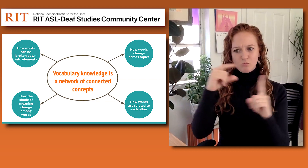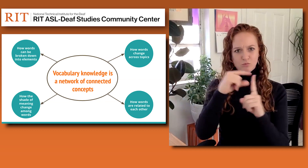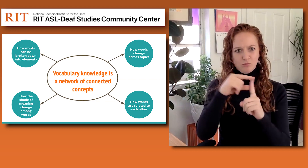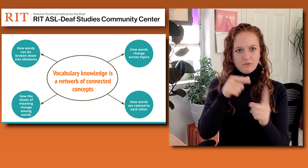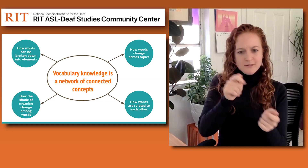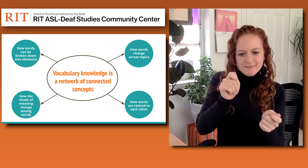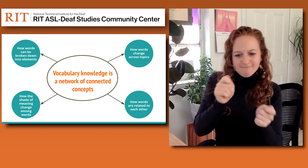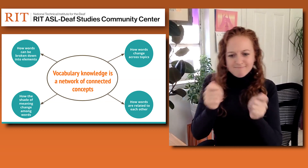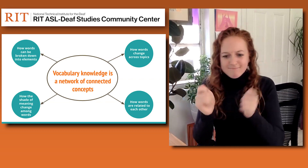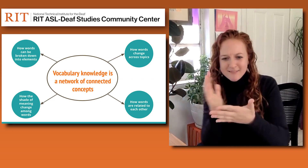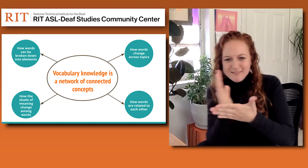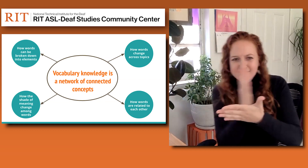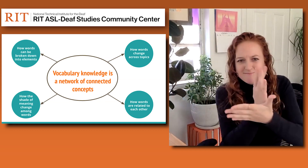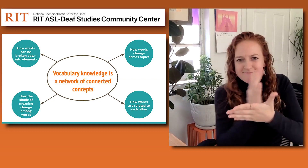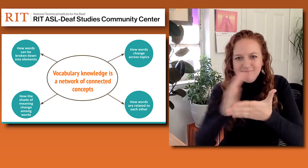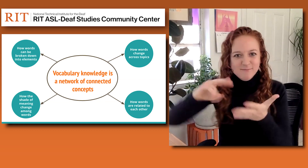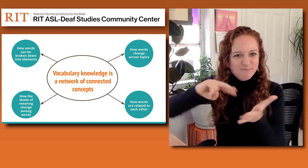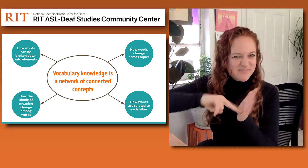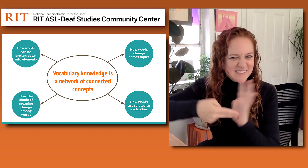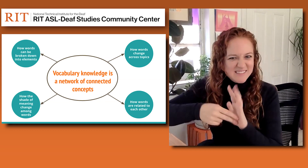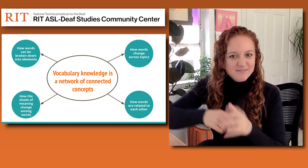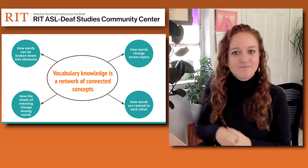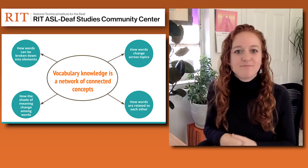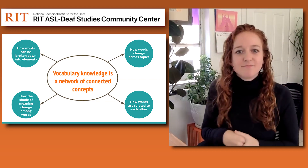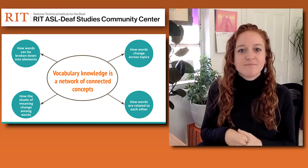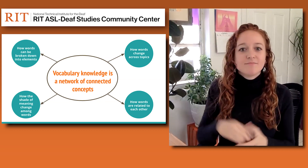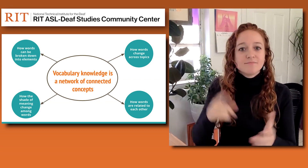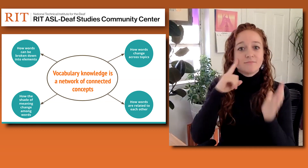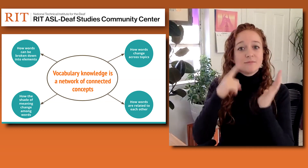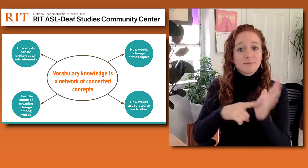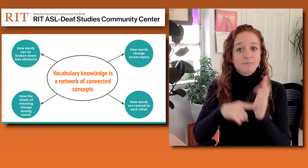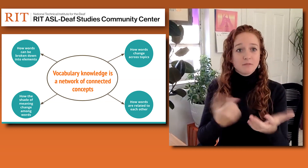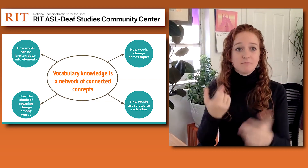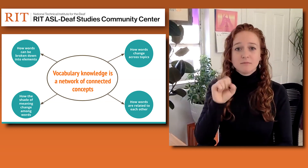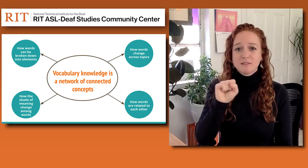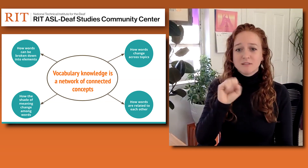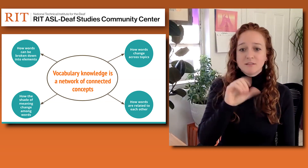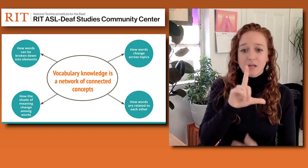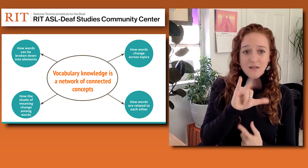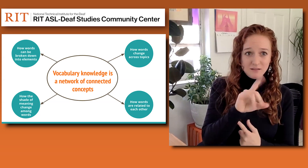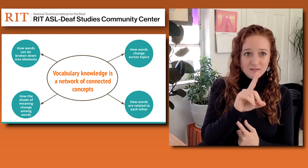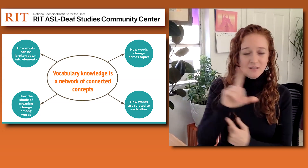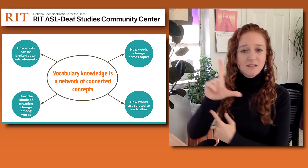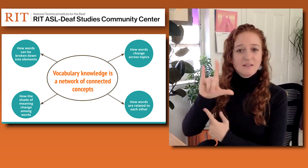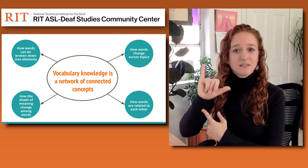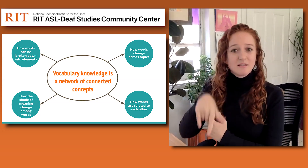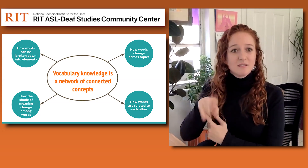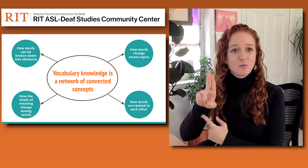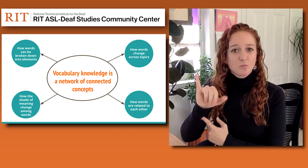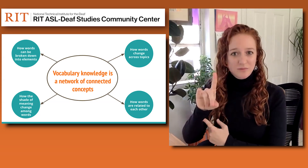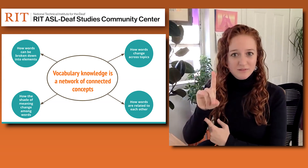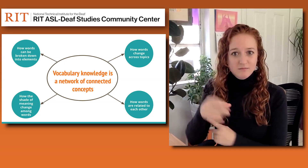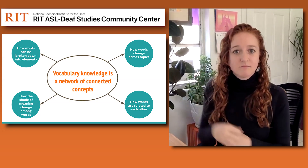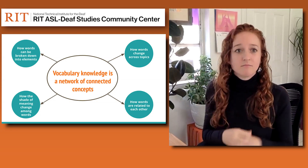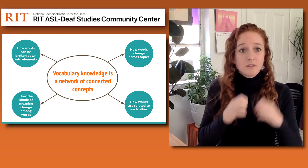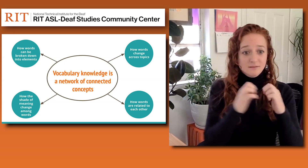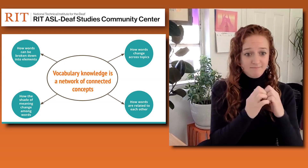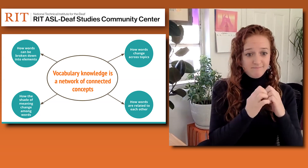There's a range of meanings within a word. If we were talking about solids and liquids